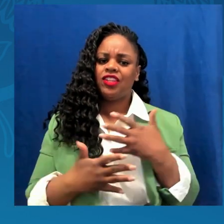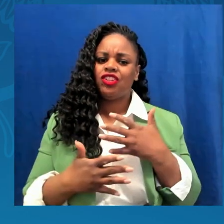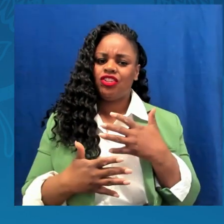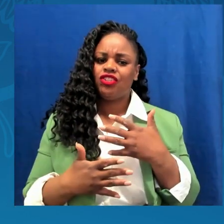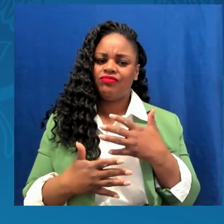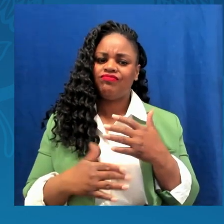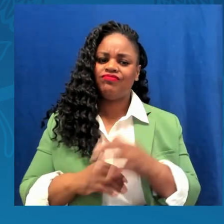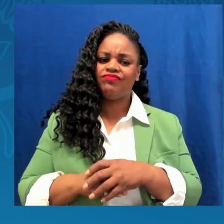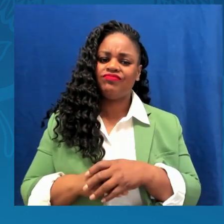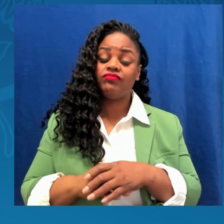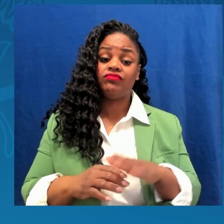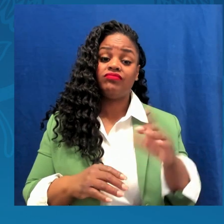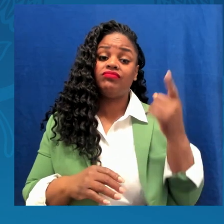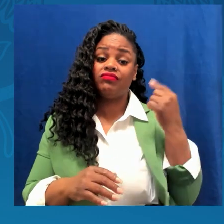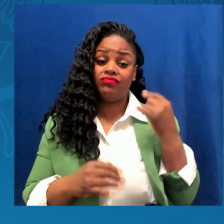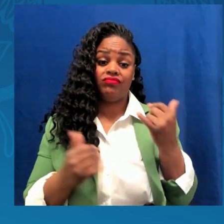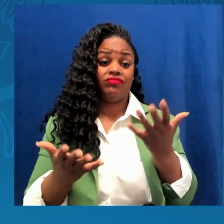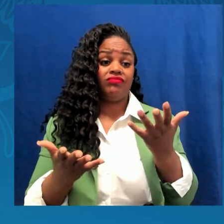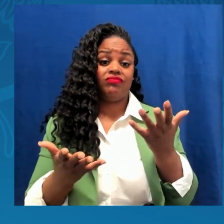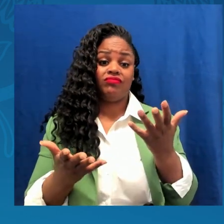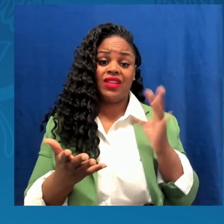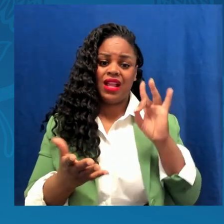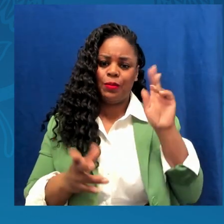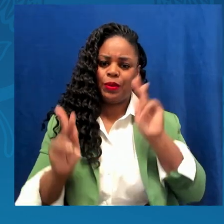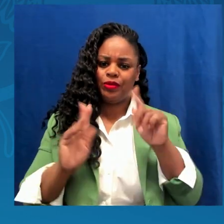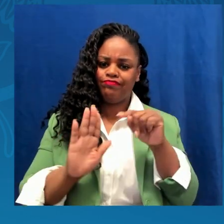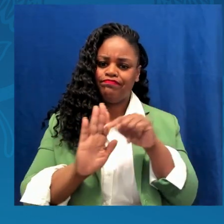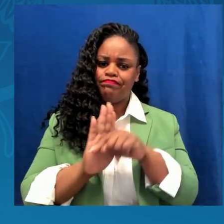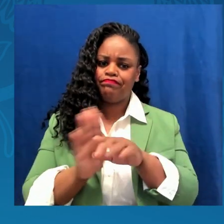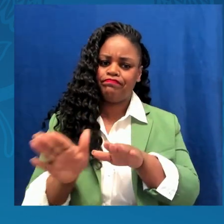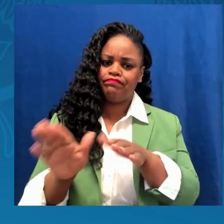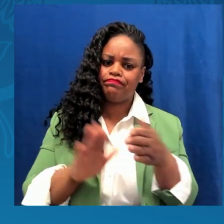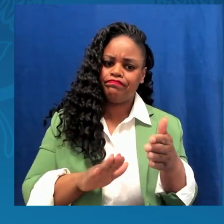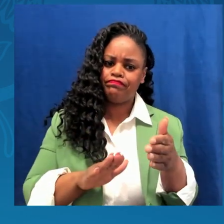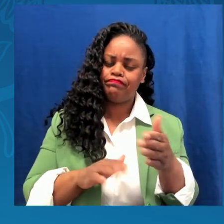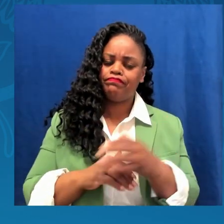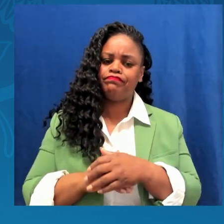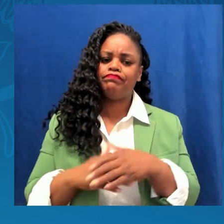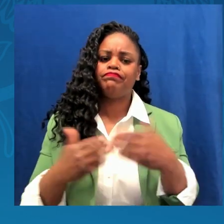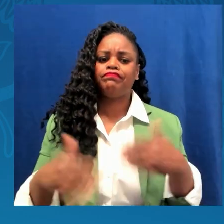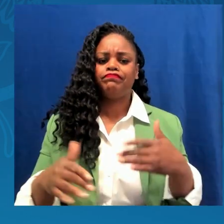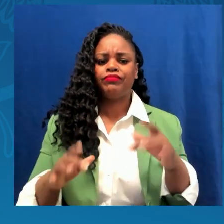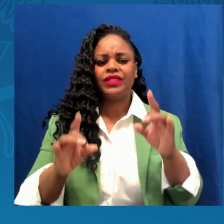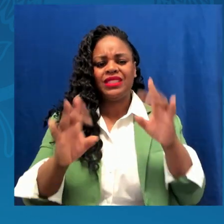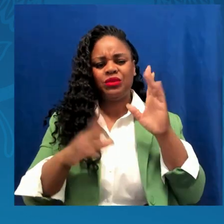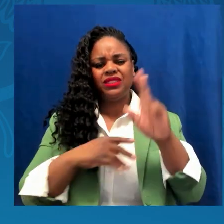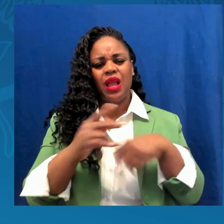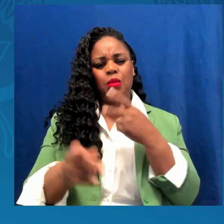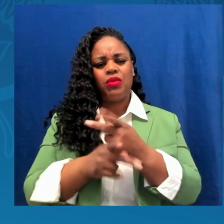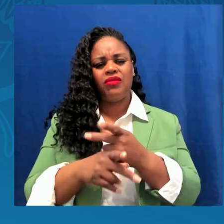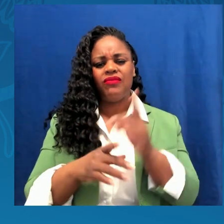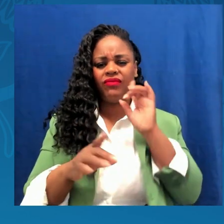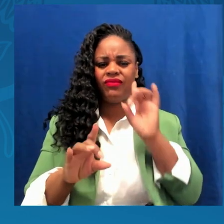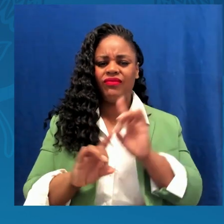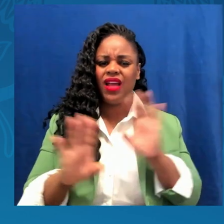eight people were killed in a horrific act of violence. Six out of the eight were of Asian descent.